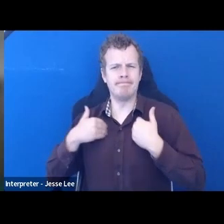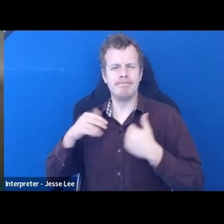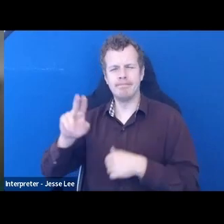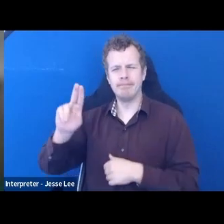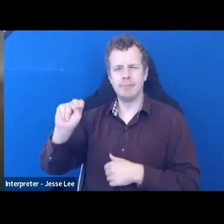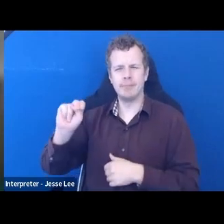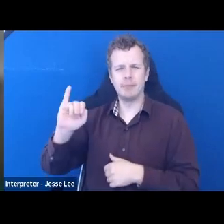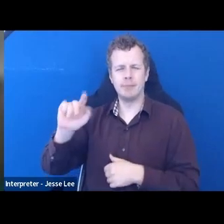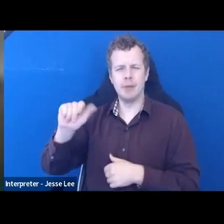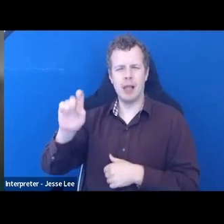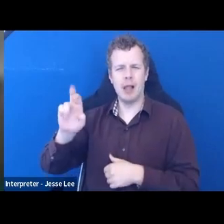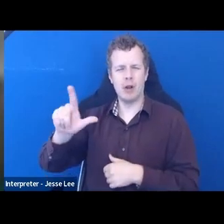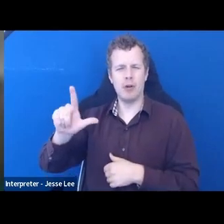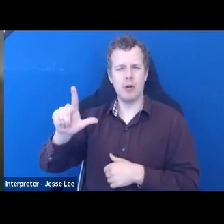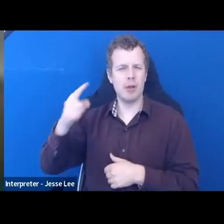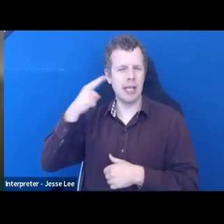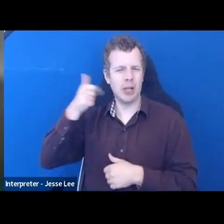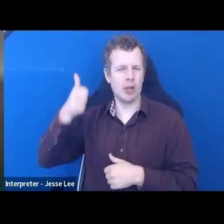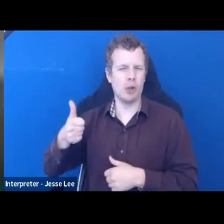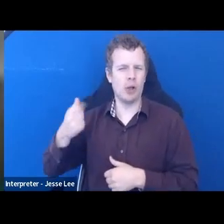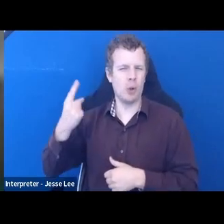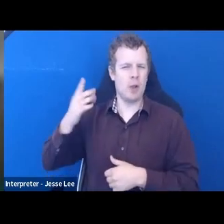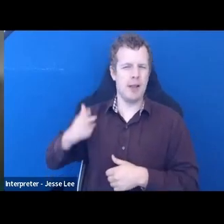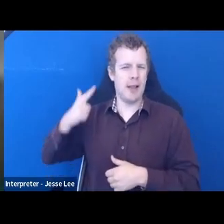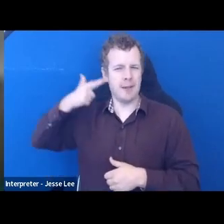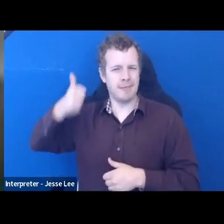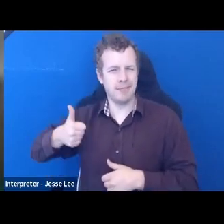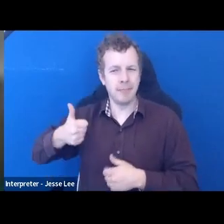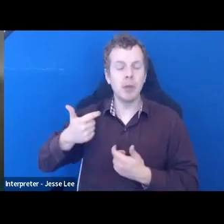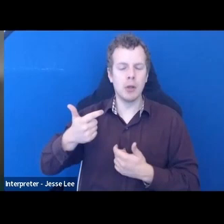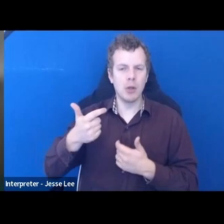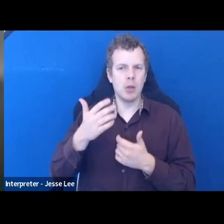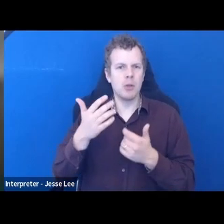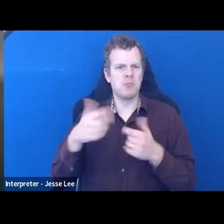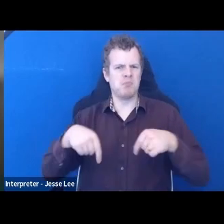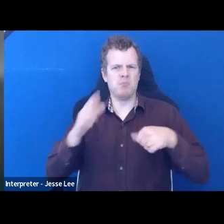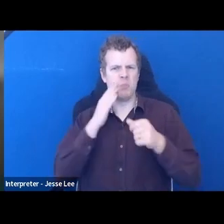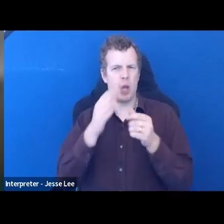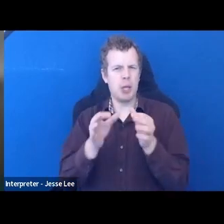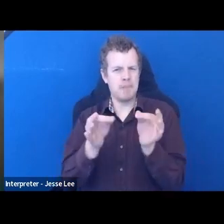And to start off just wanted to do a brief overview of what that is.